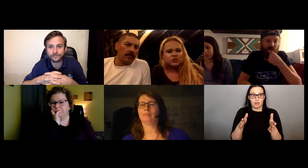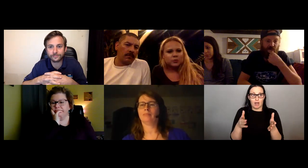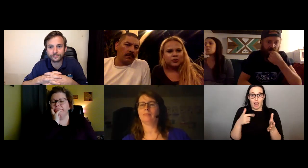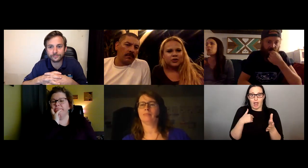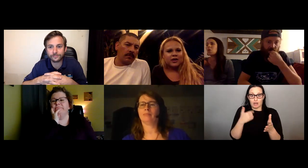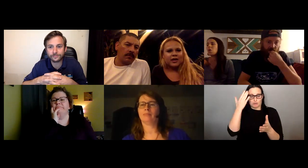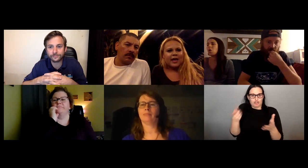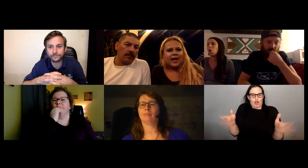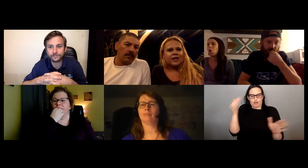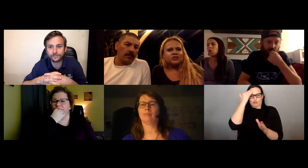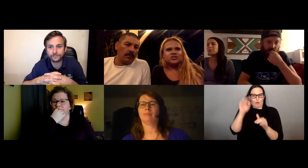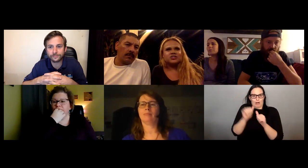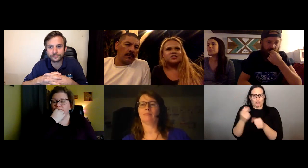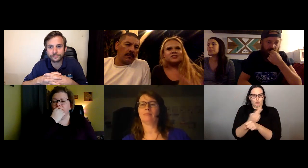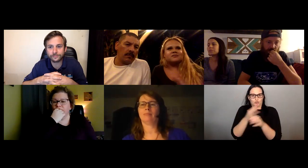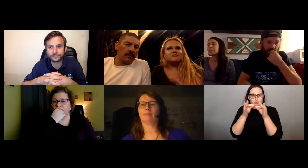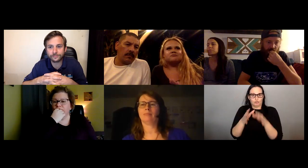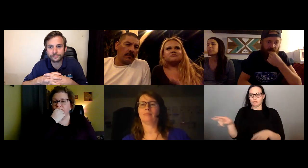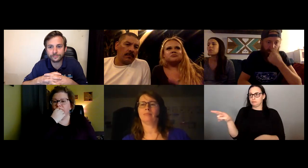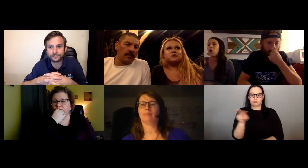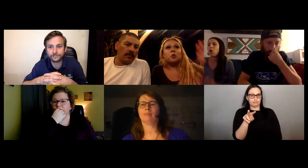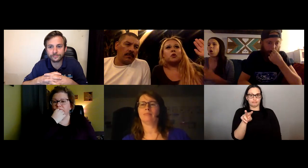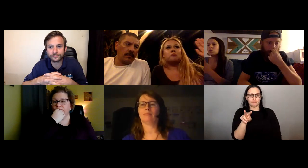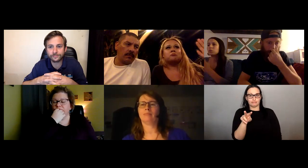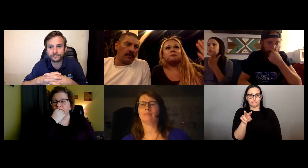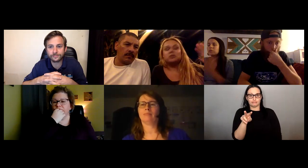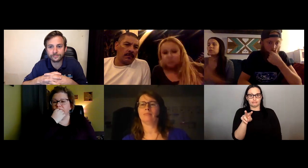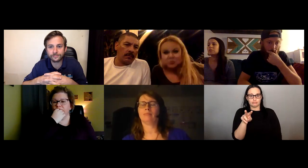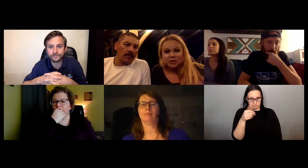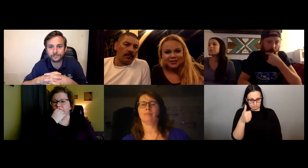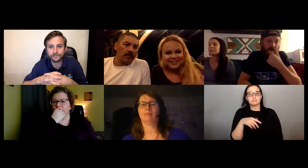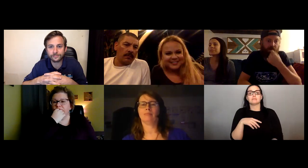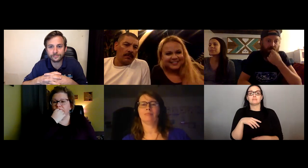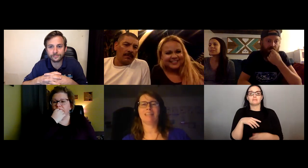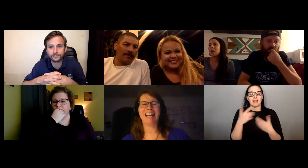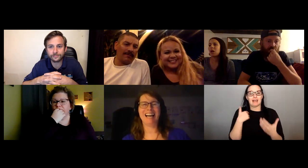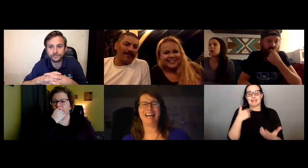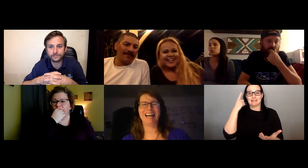interpreter and